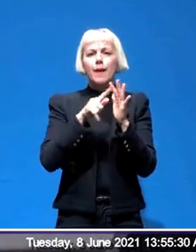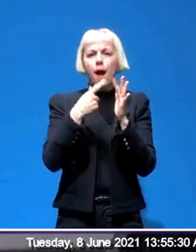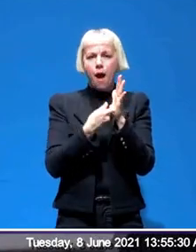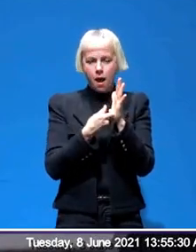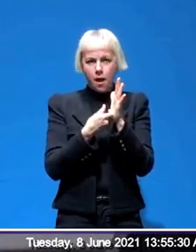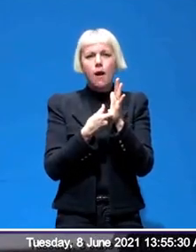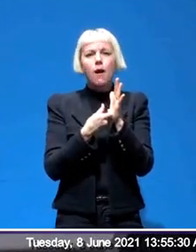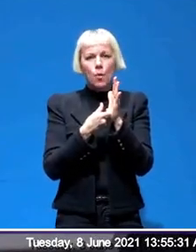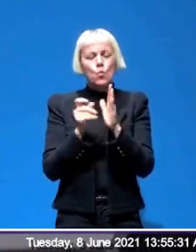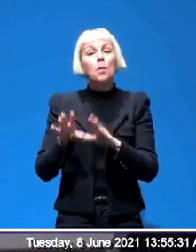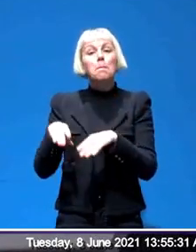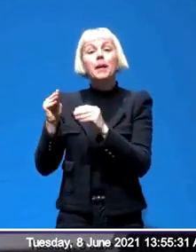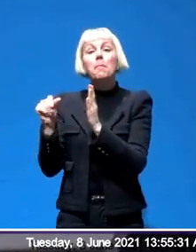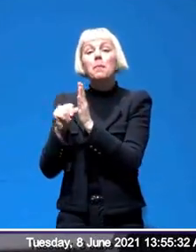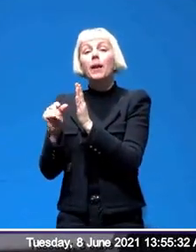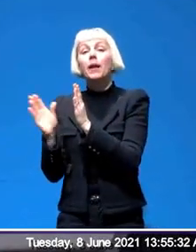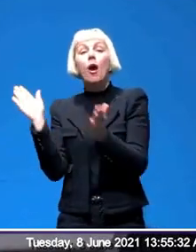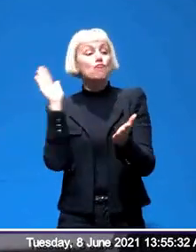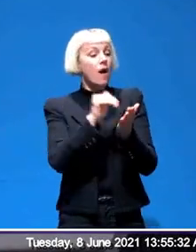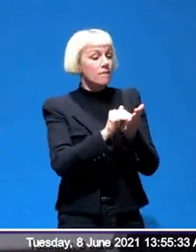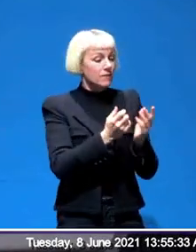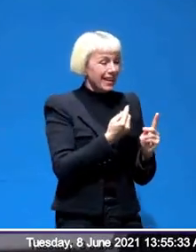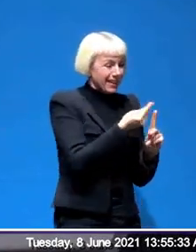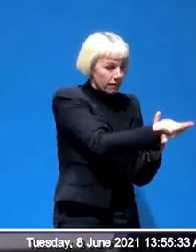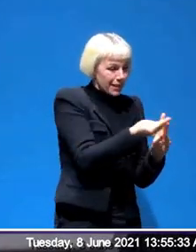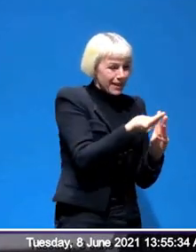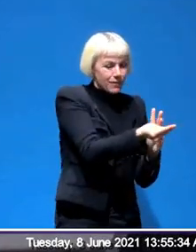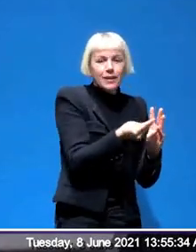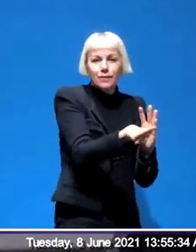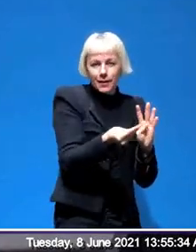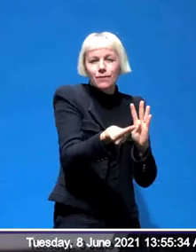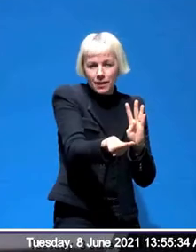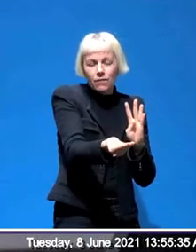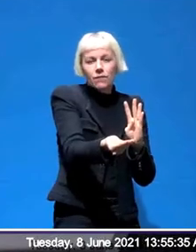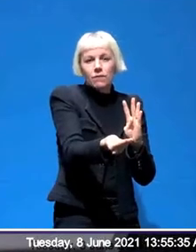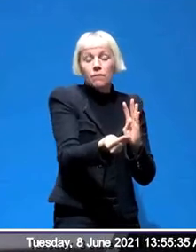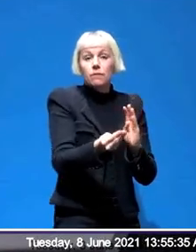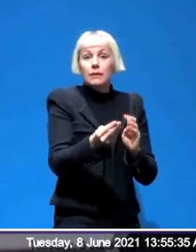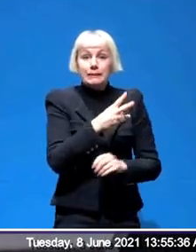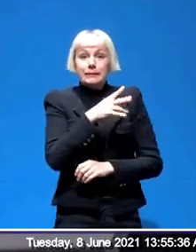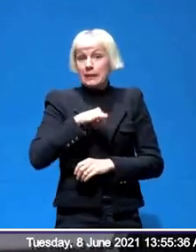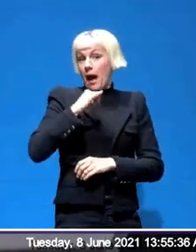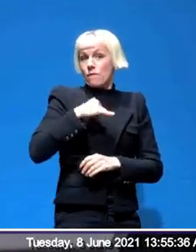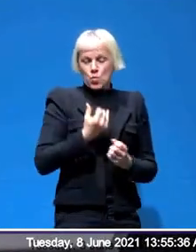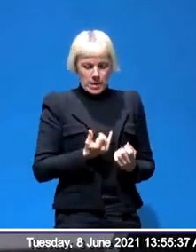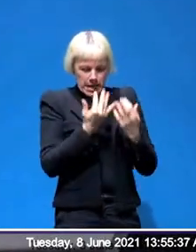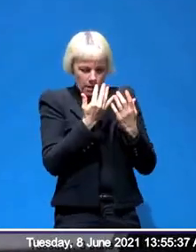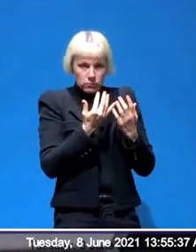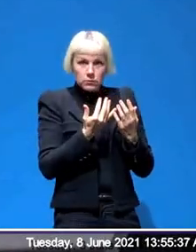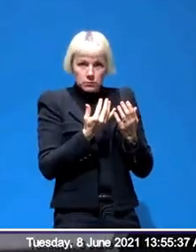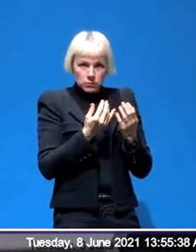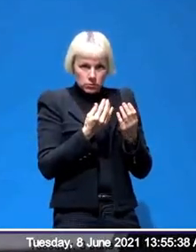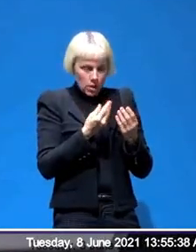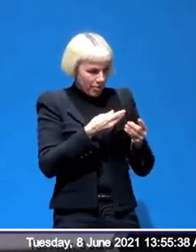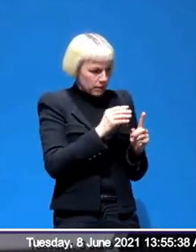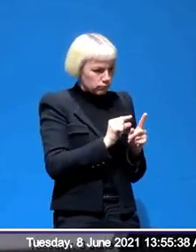Then it would be counted by admin staff and then dispersed to the three teams in